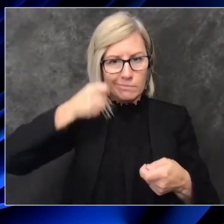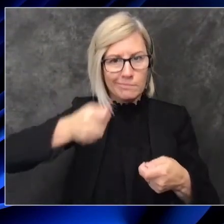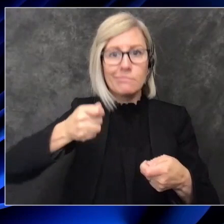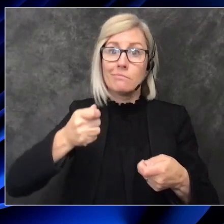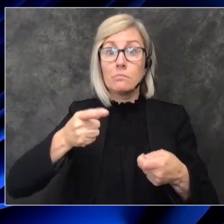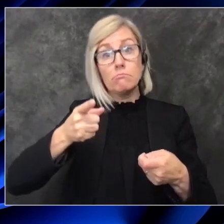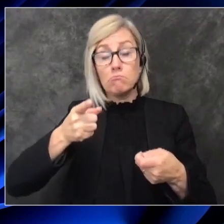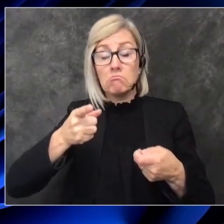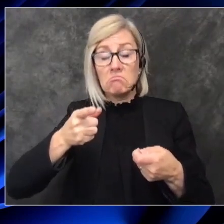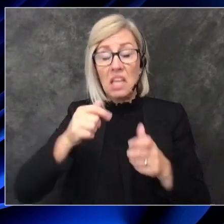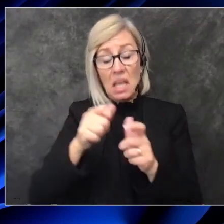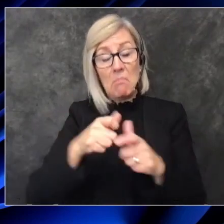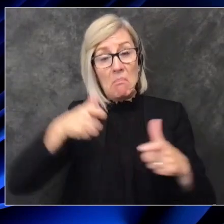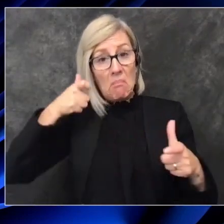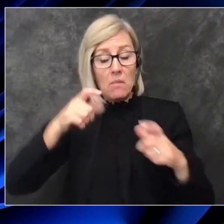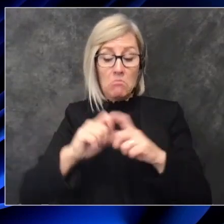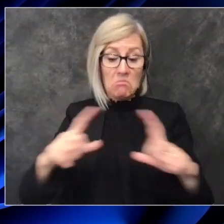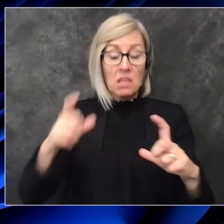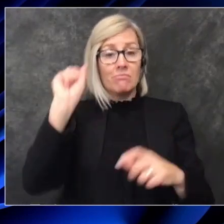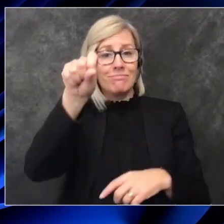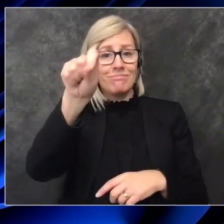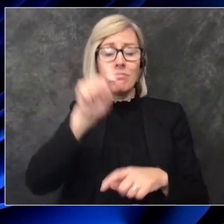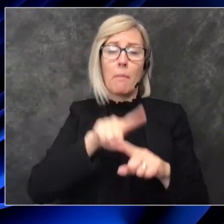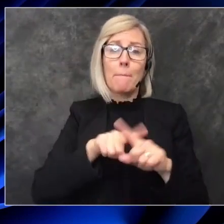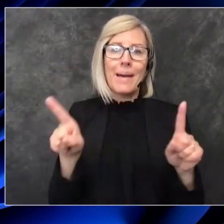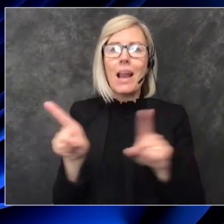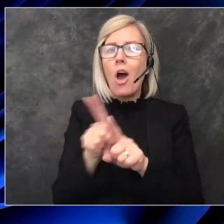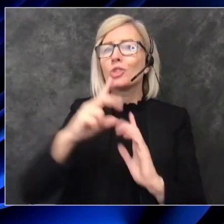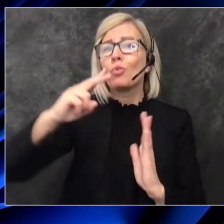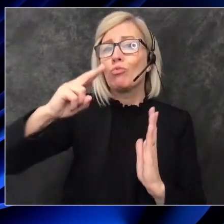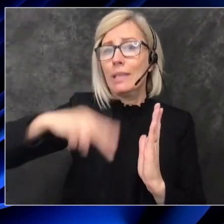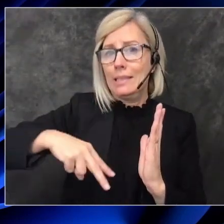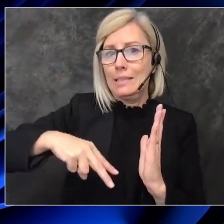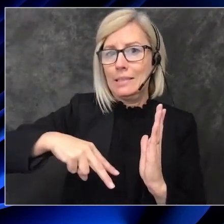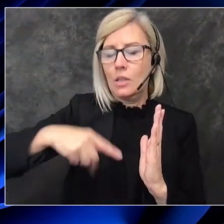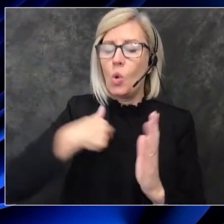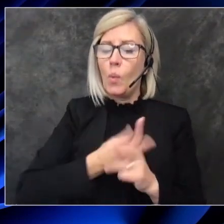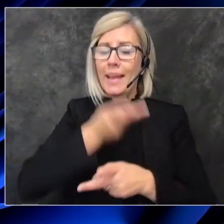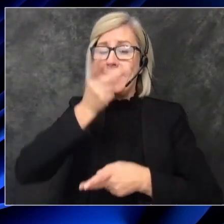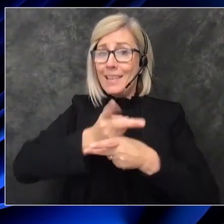but you may not know that it also reads and we've kept that functionality inside of Windows 11,